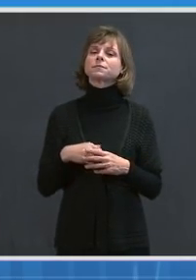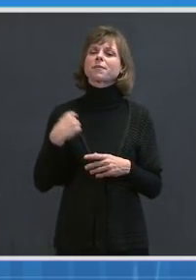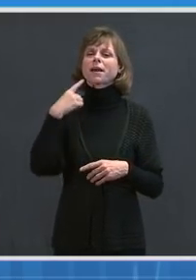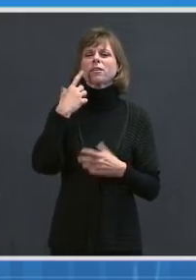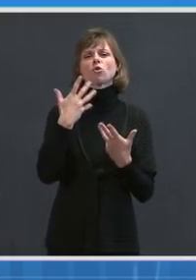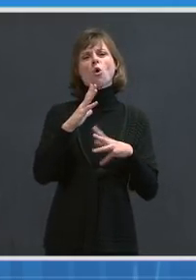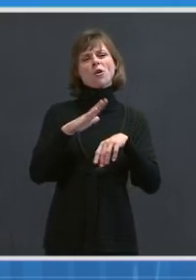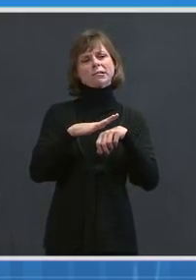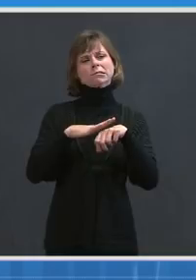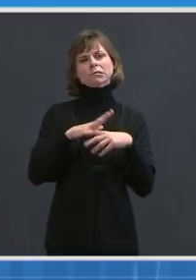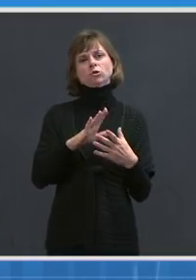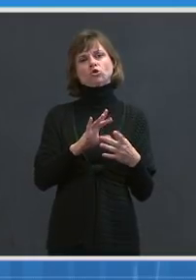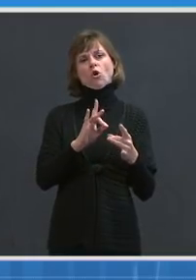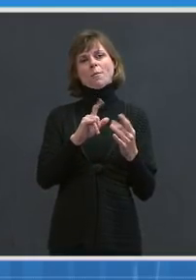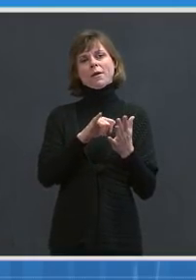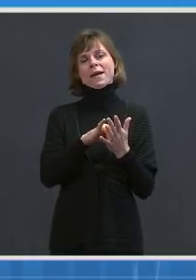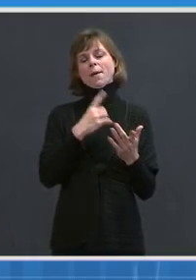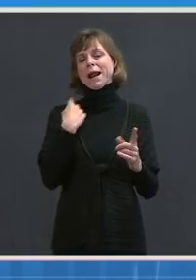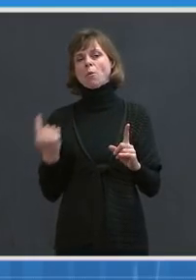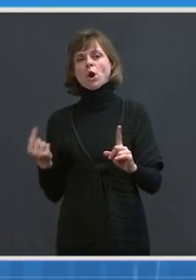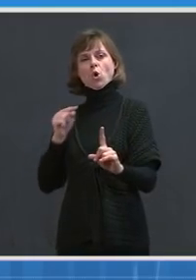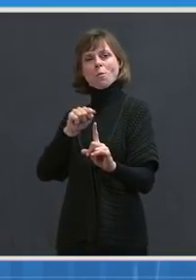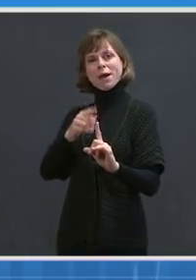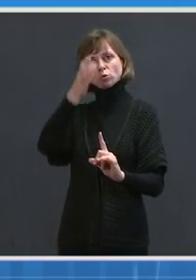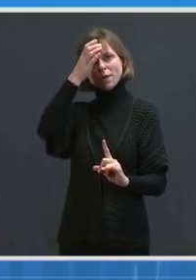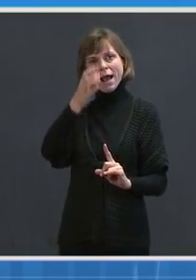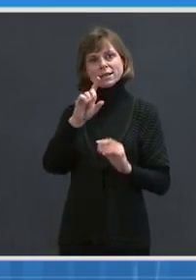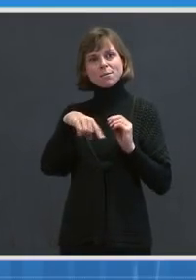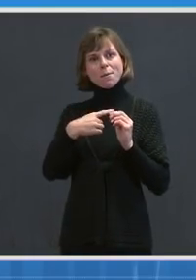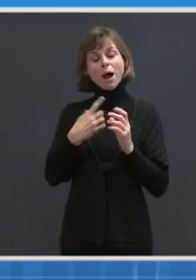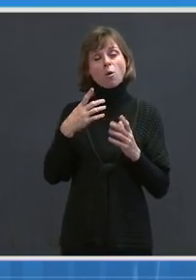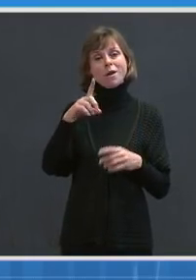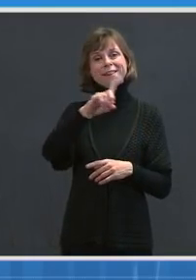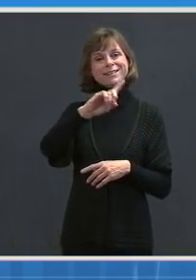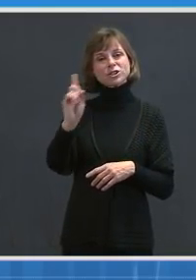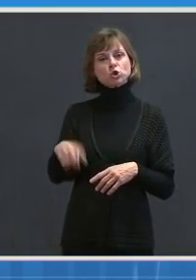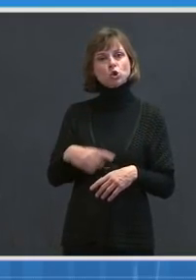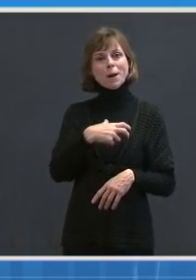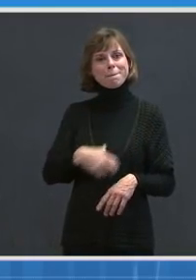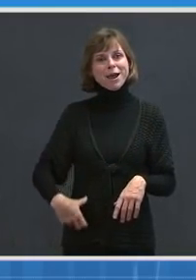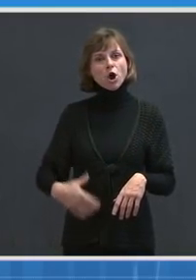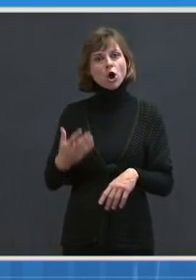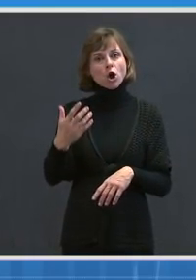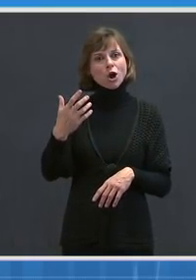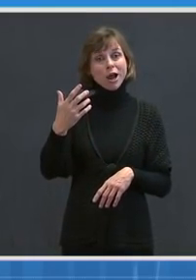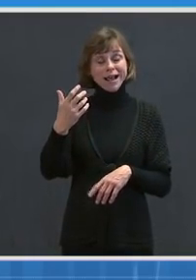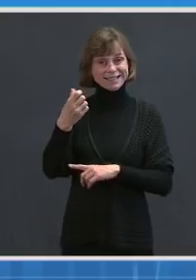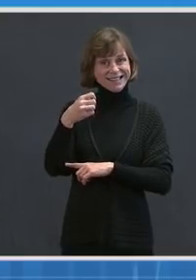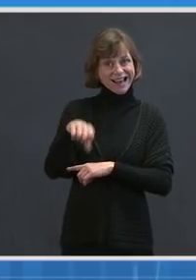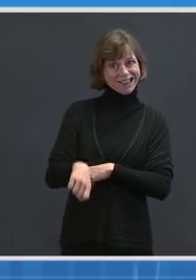but I want to go back to the idea of the Detroit mayor declining his city's allotted J&J vaccine